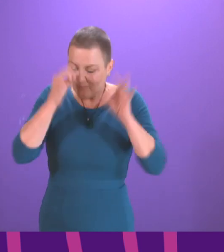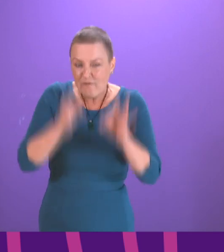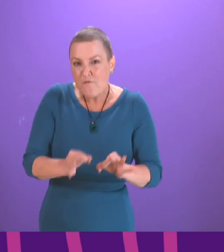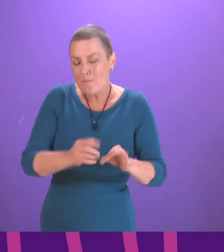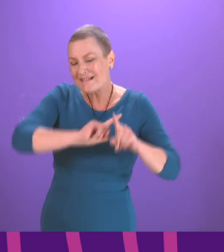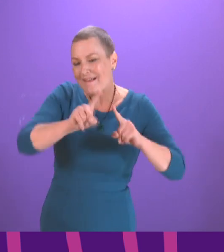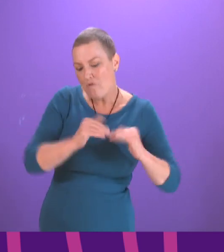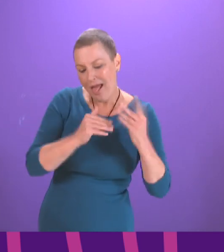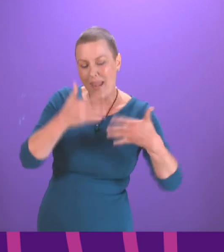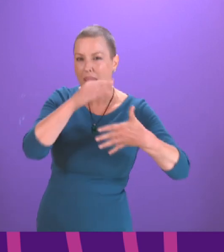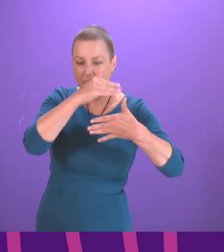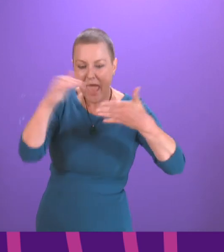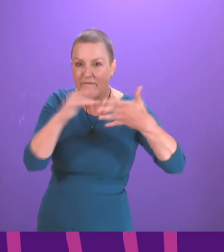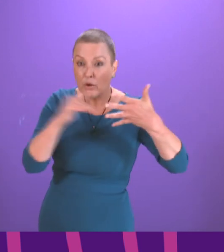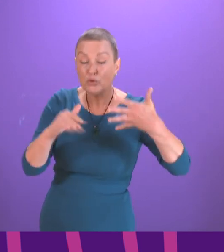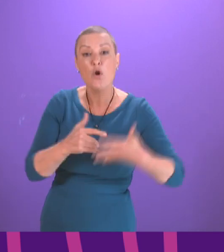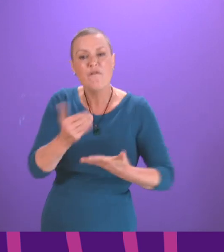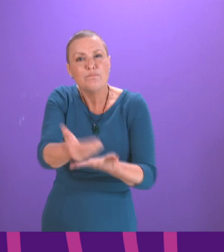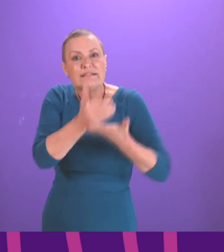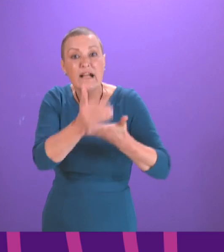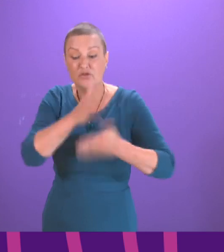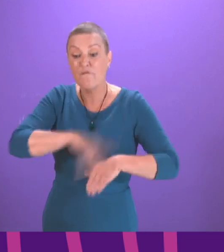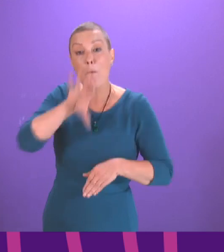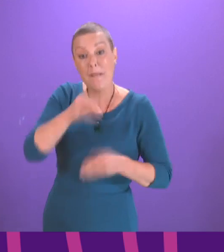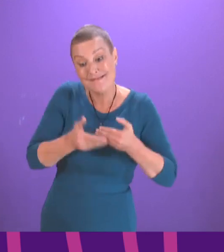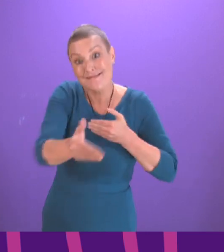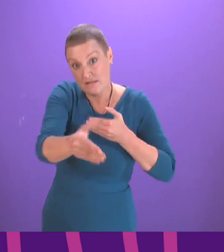of protection to be applied across Scotland from Monday and will briefly explain some